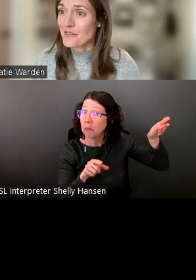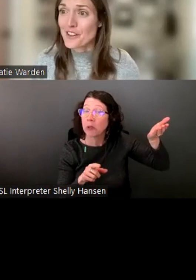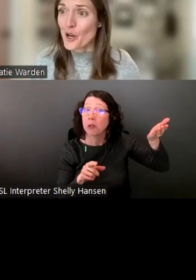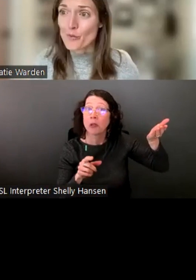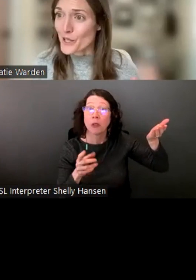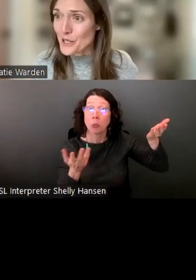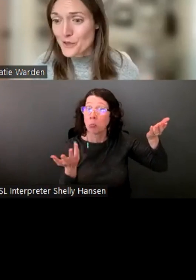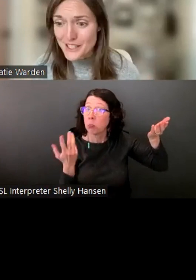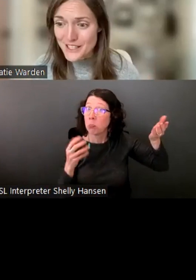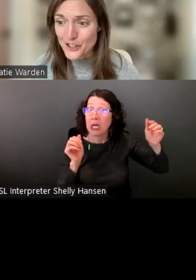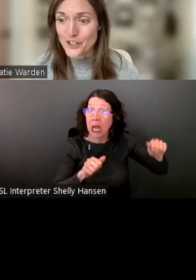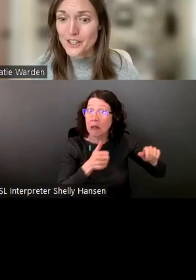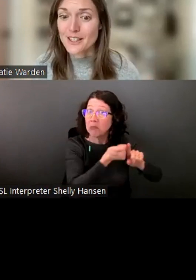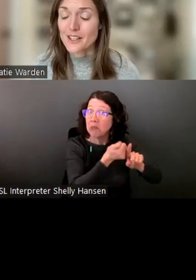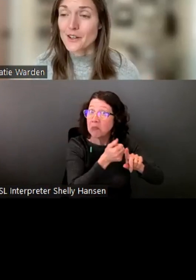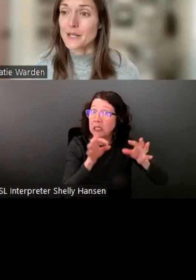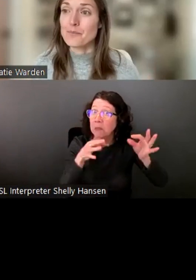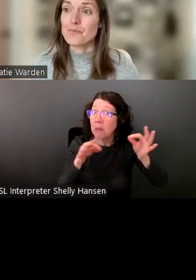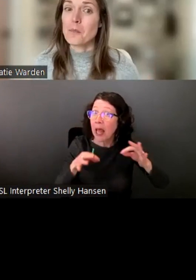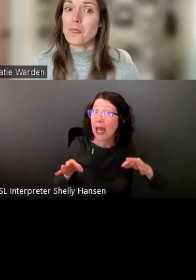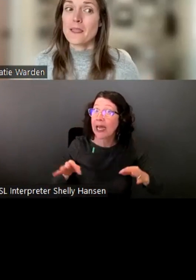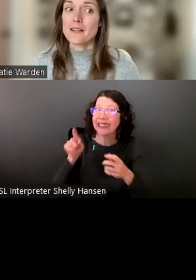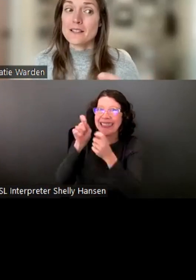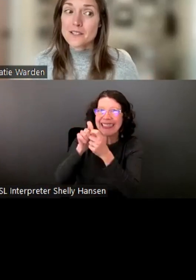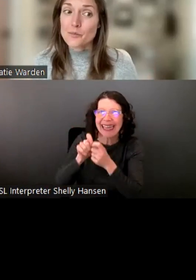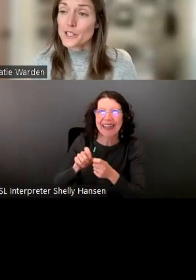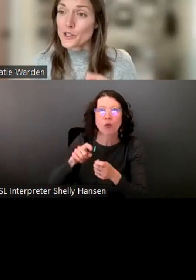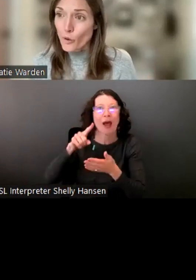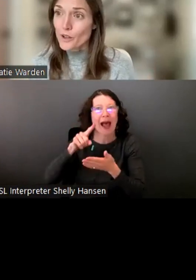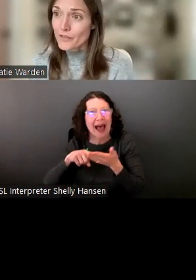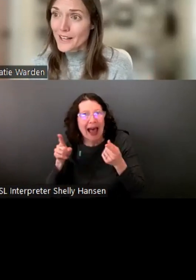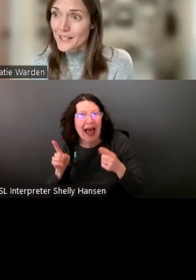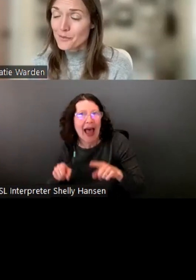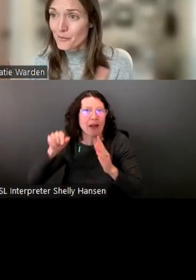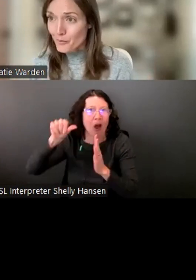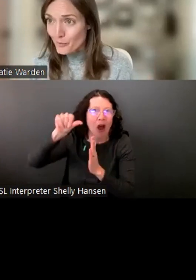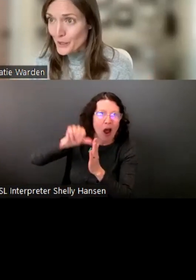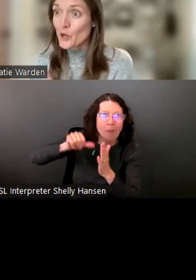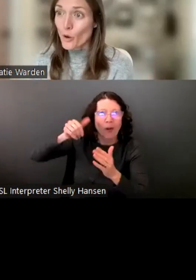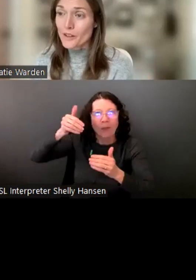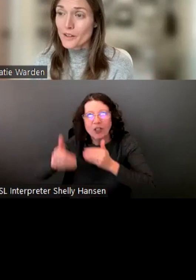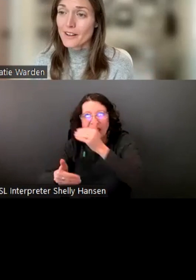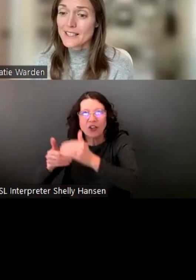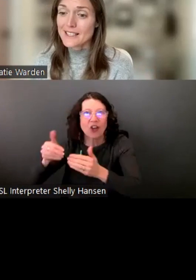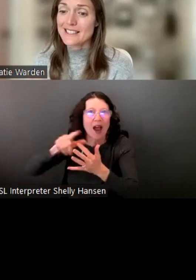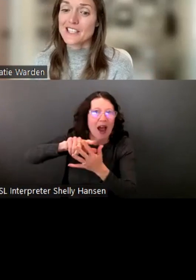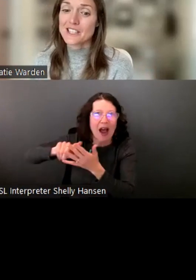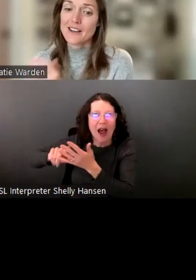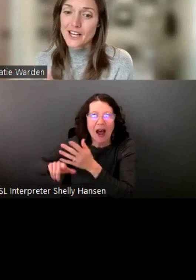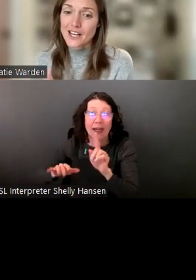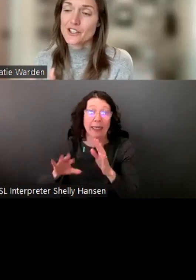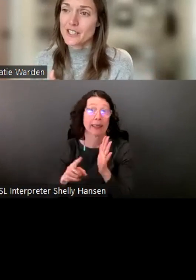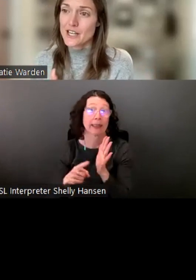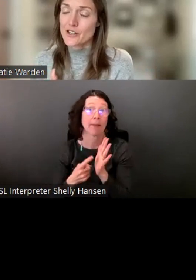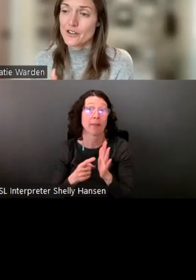of the operating procedure, right? In some ways, being qualified is actually a higher standard